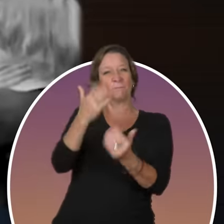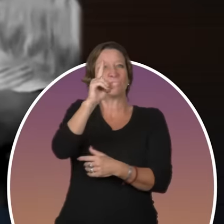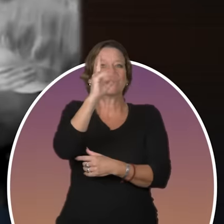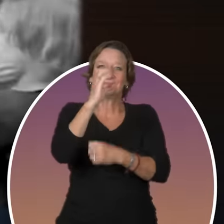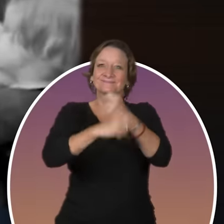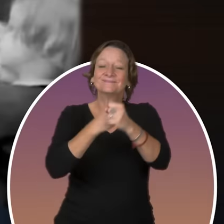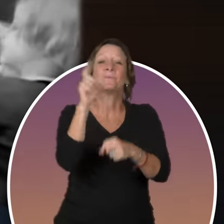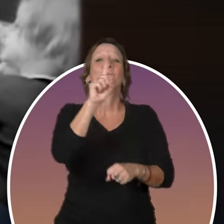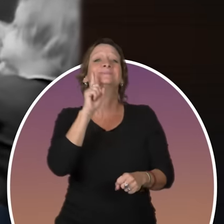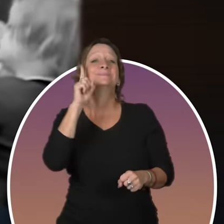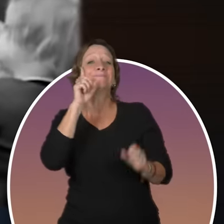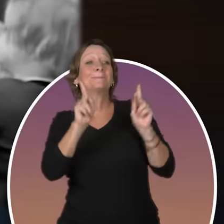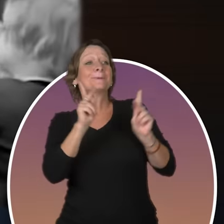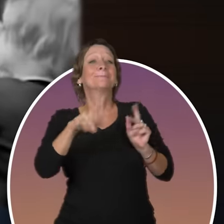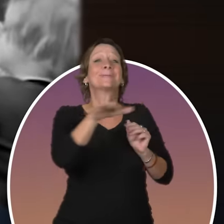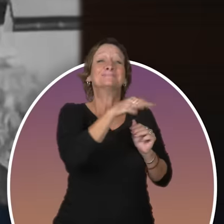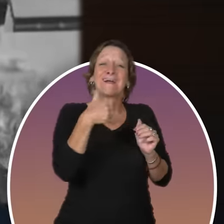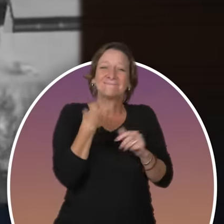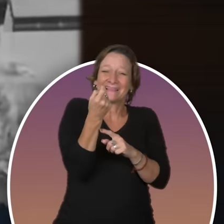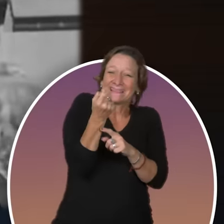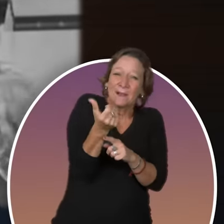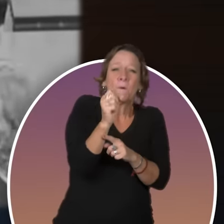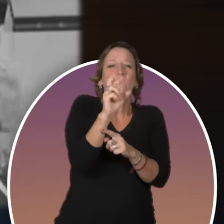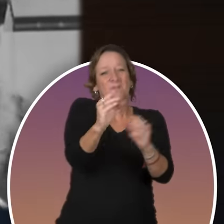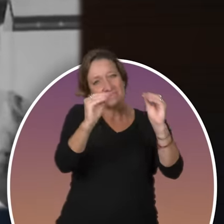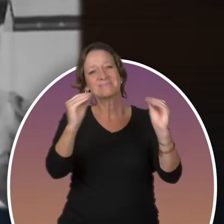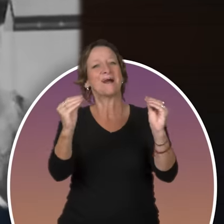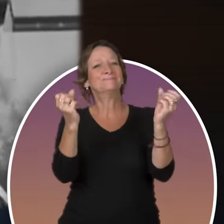That's almost 100 years where many Deaf people had little to no access